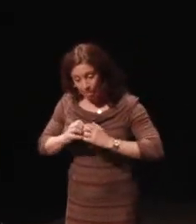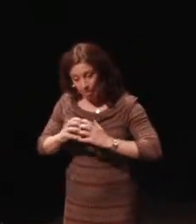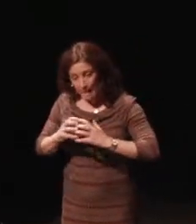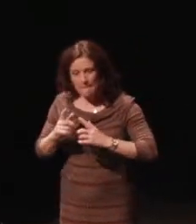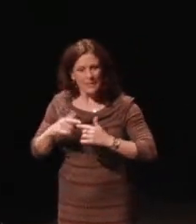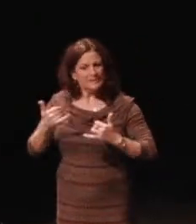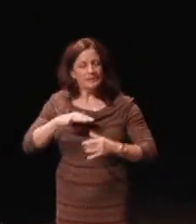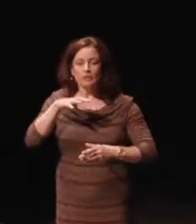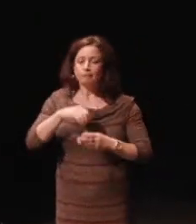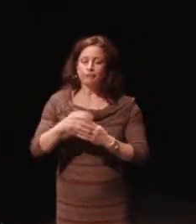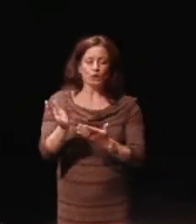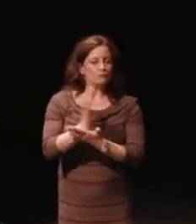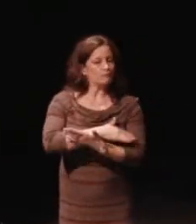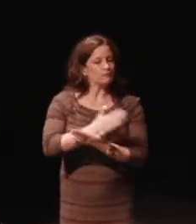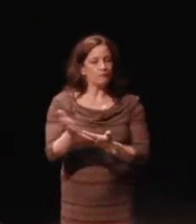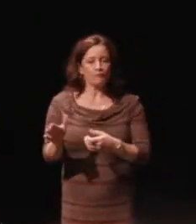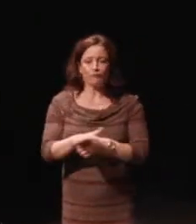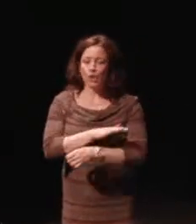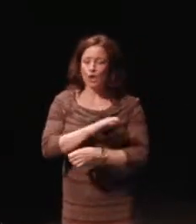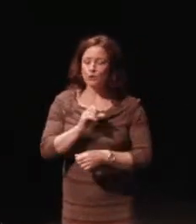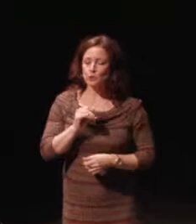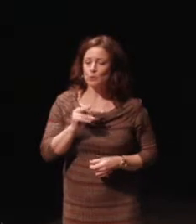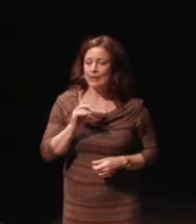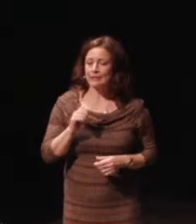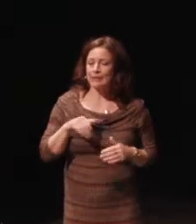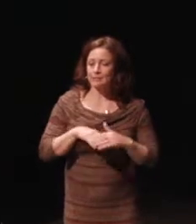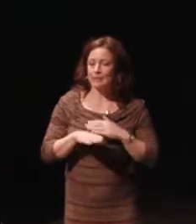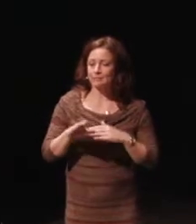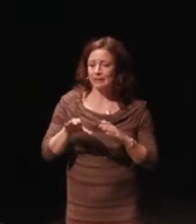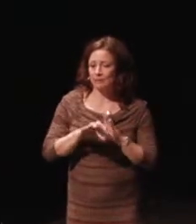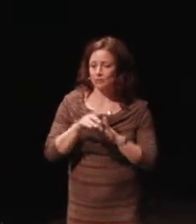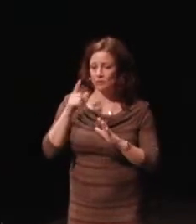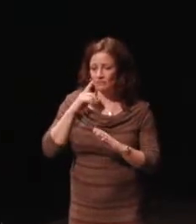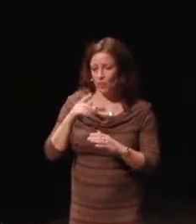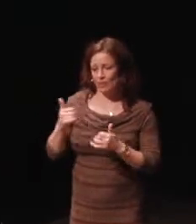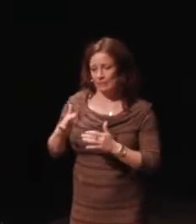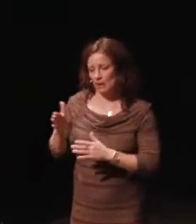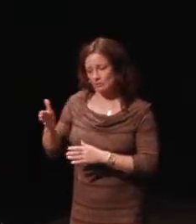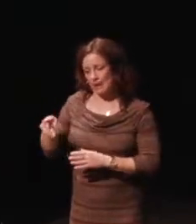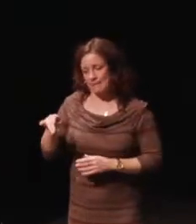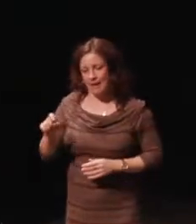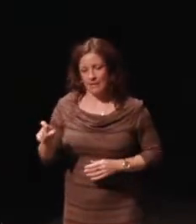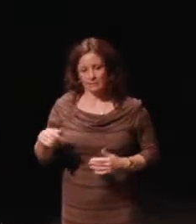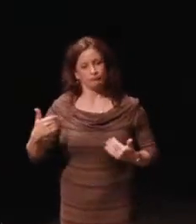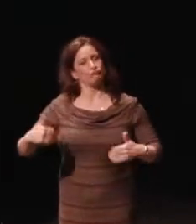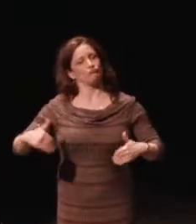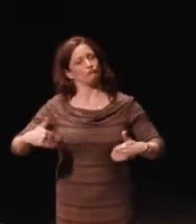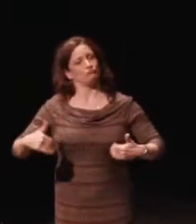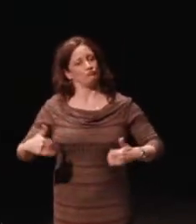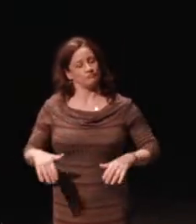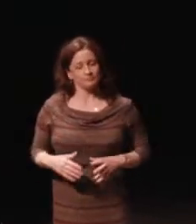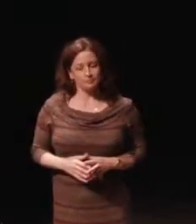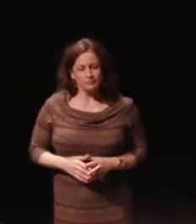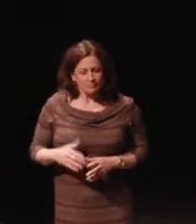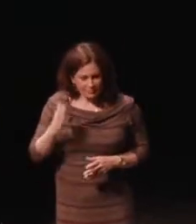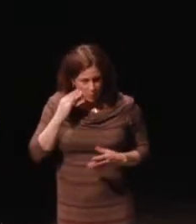accessibility features for the players at PAX. Now why this worked and why this is important which is